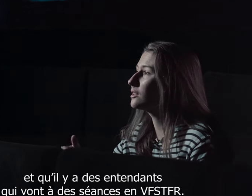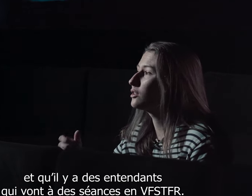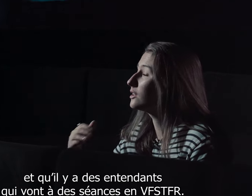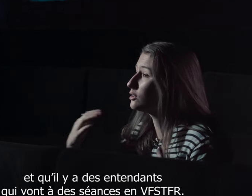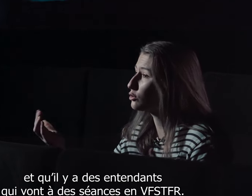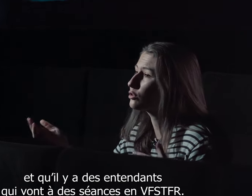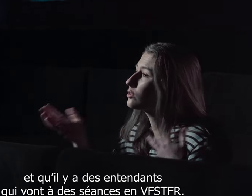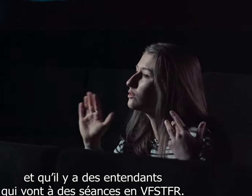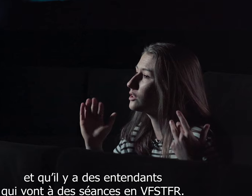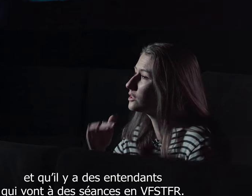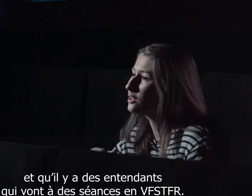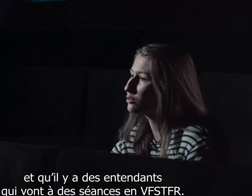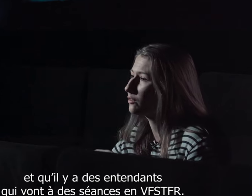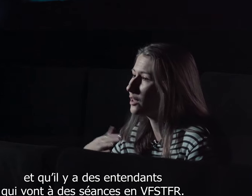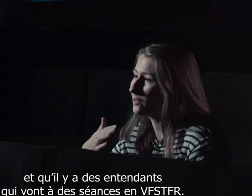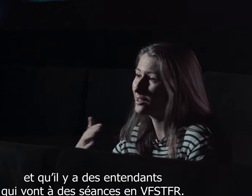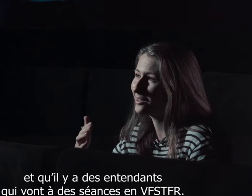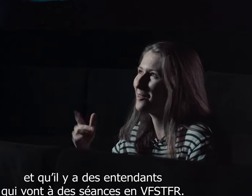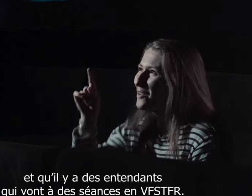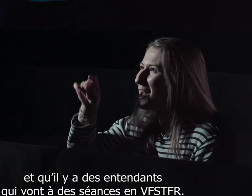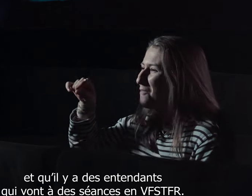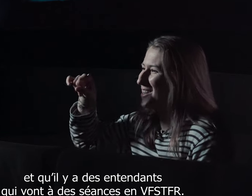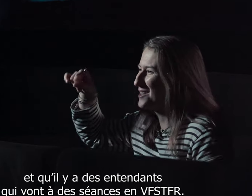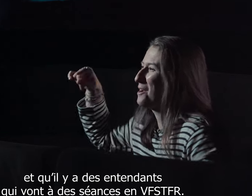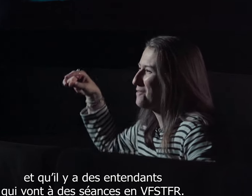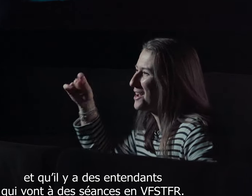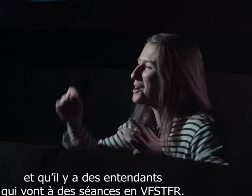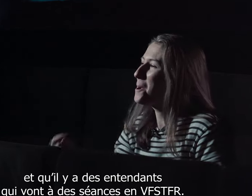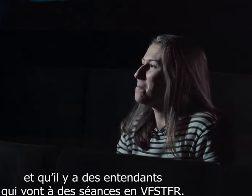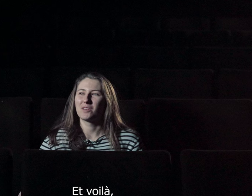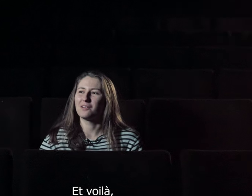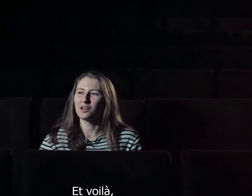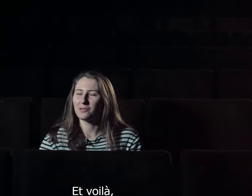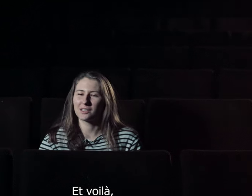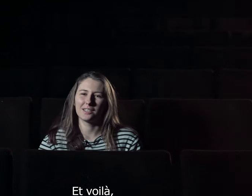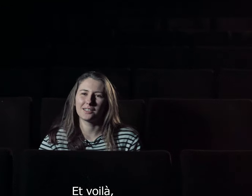and that there are hearing people who go to VFSTFR sessions. And there you have it,